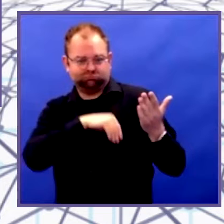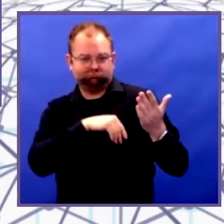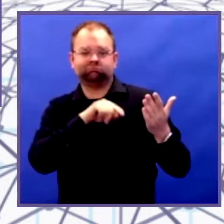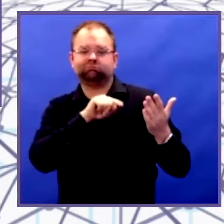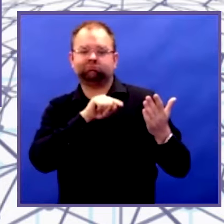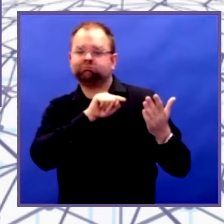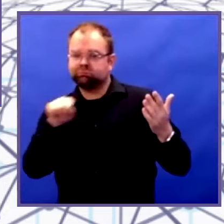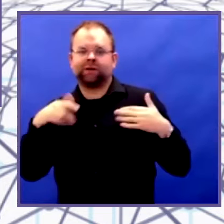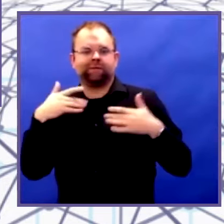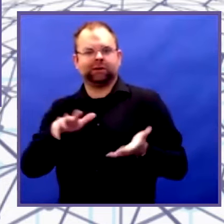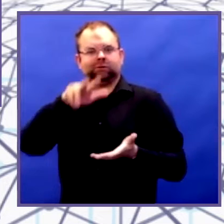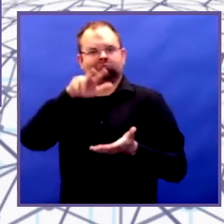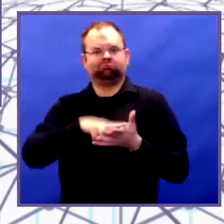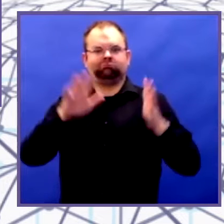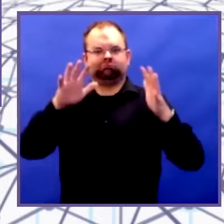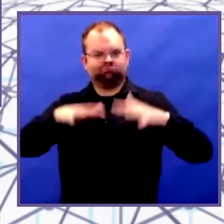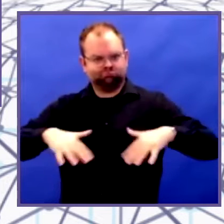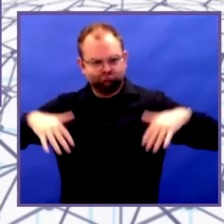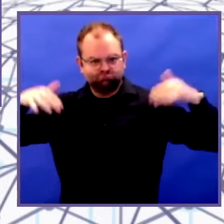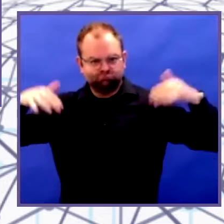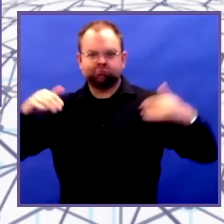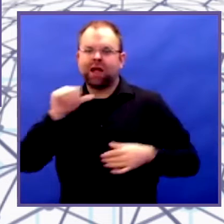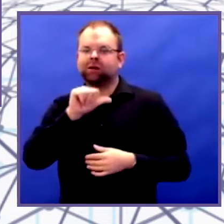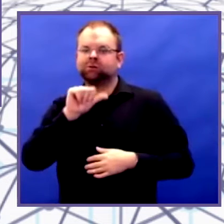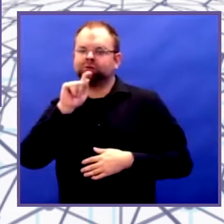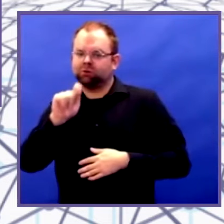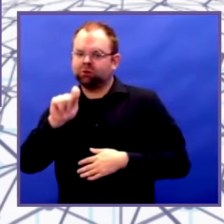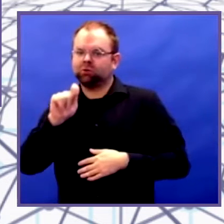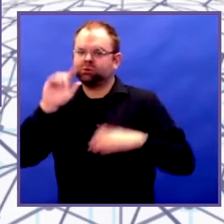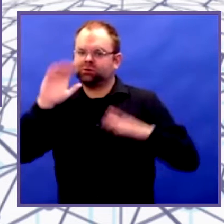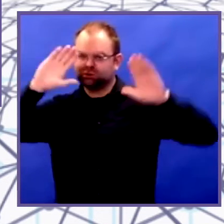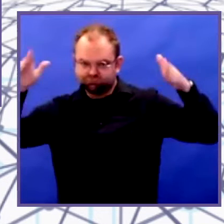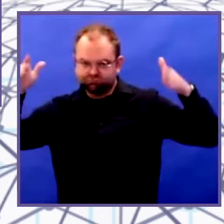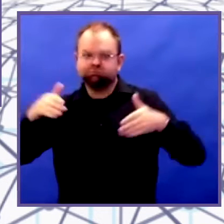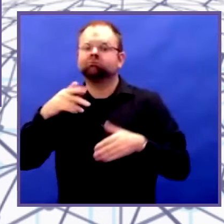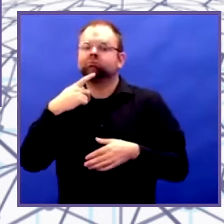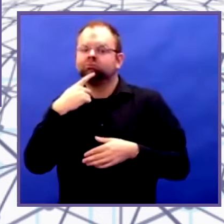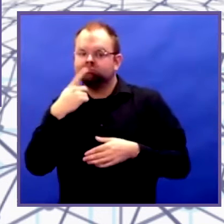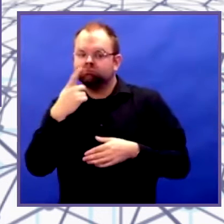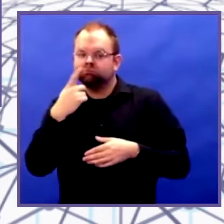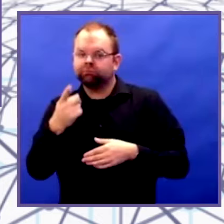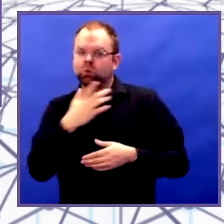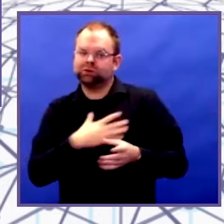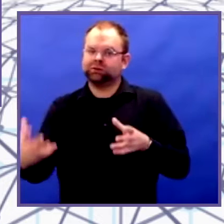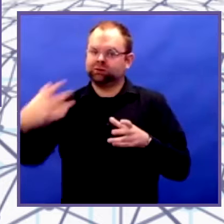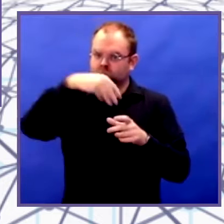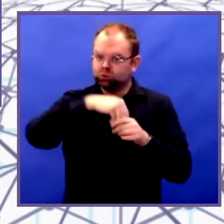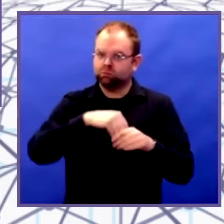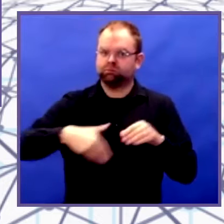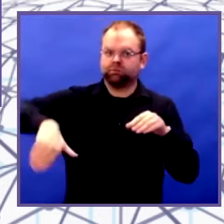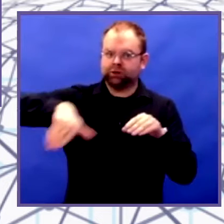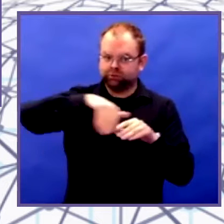increasing understanding of assistive technology as a whole of population issue.